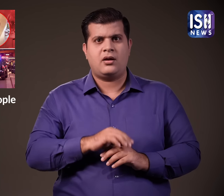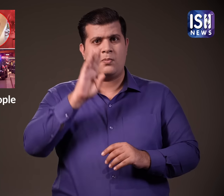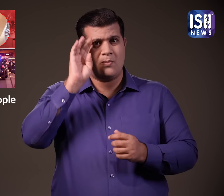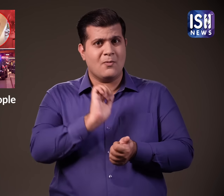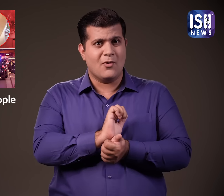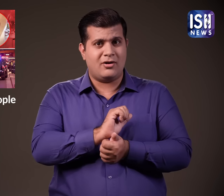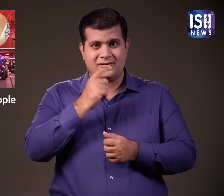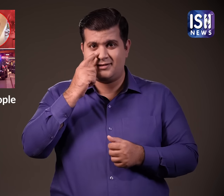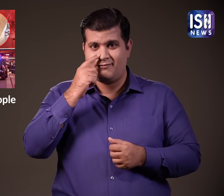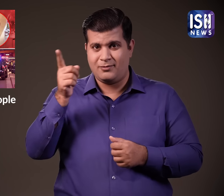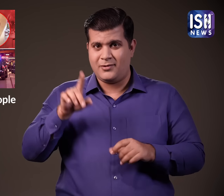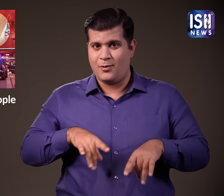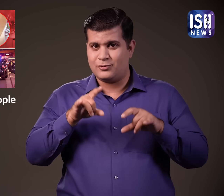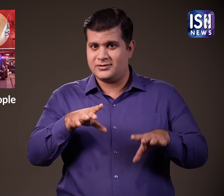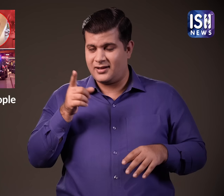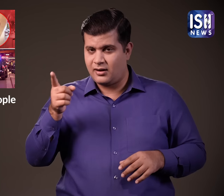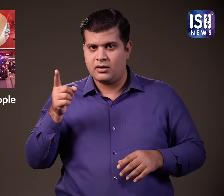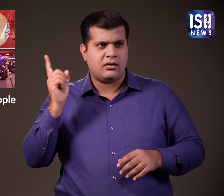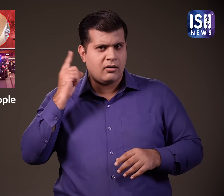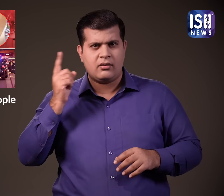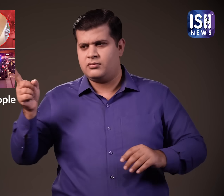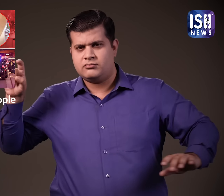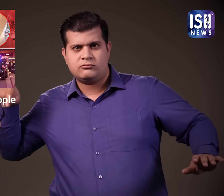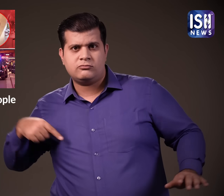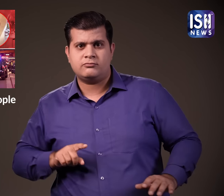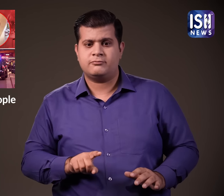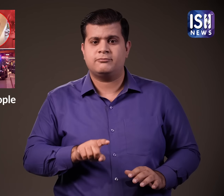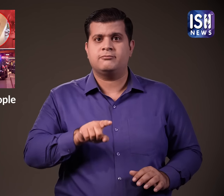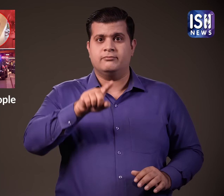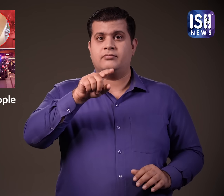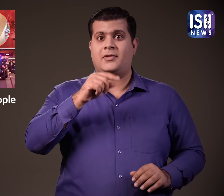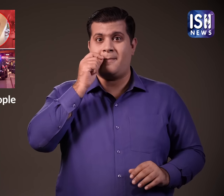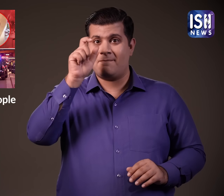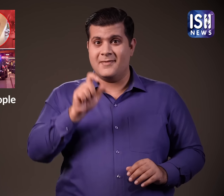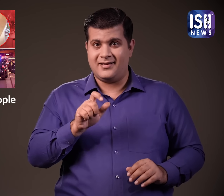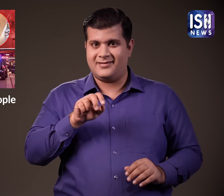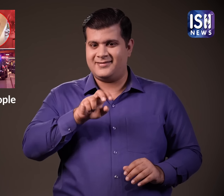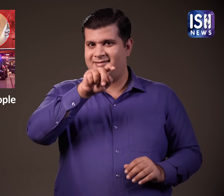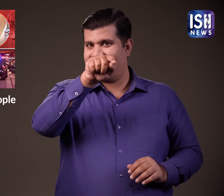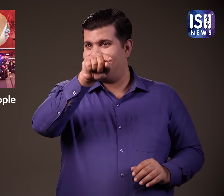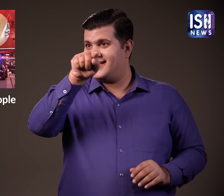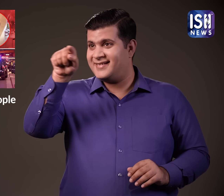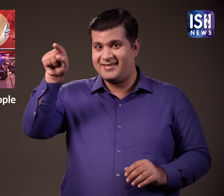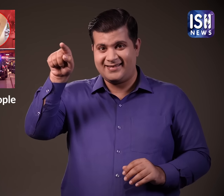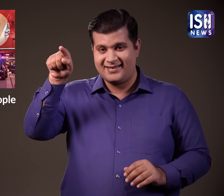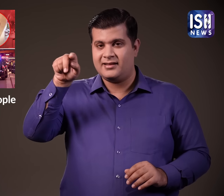An Australian policewoman heard about the incident and followed the culprit.